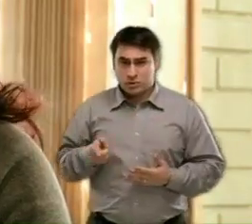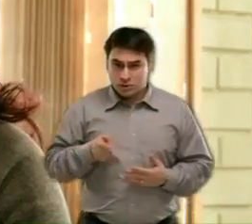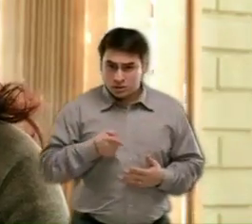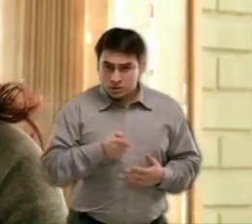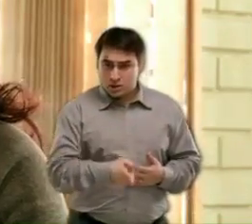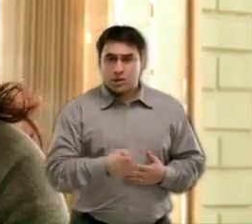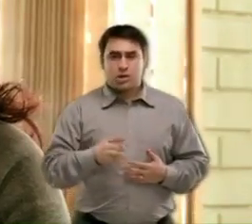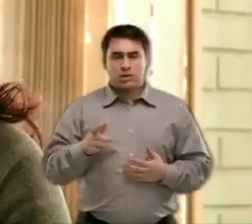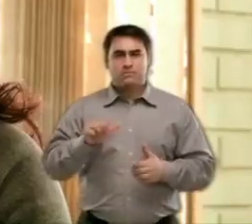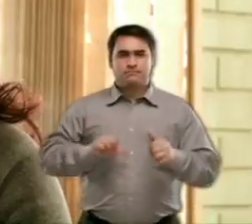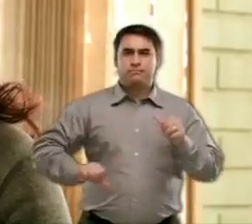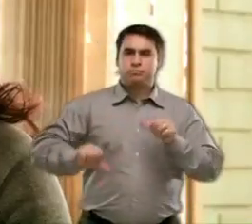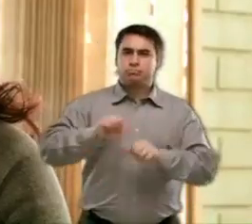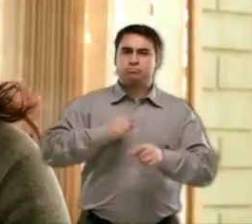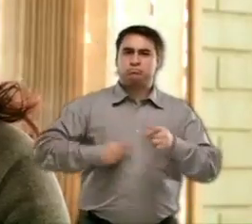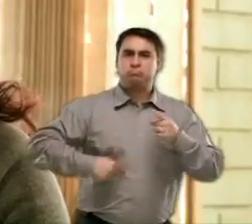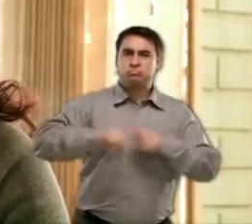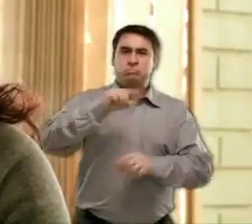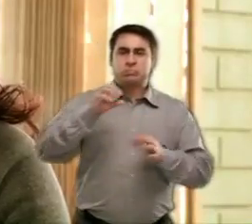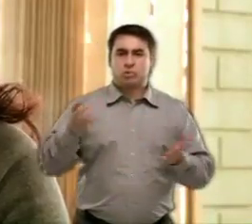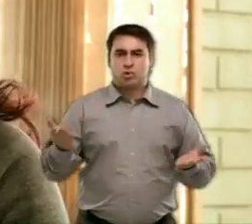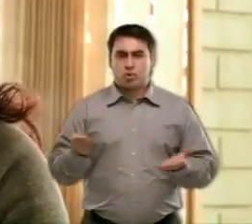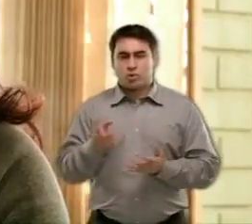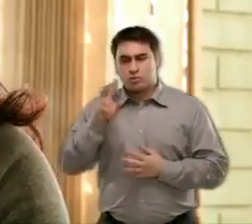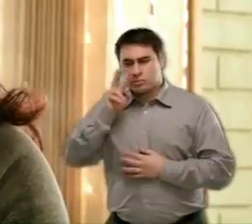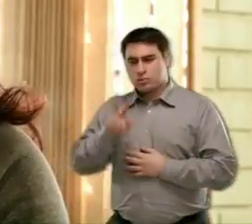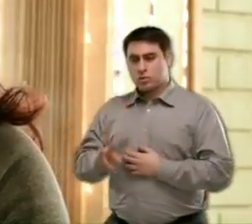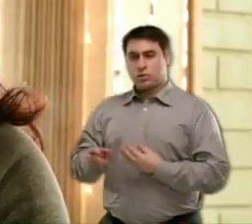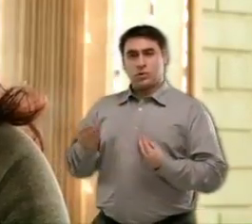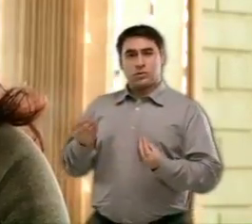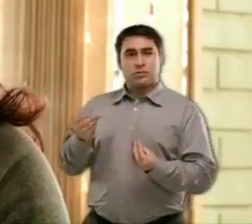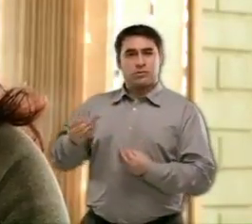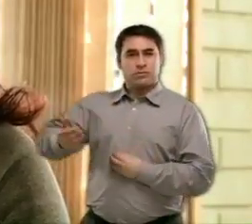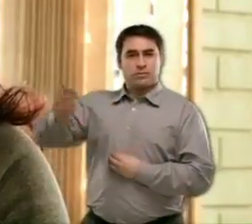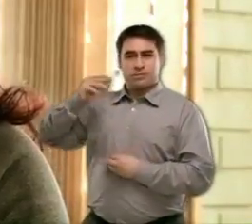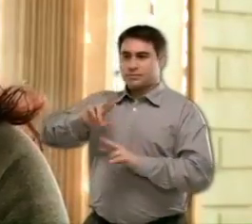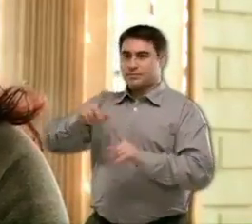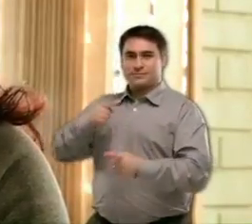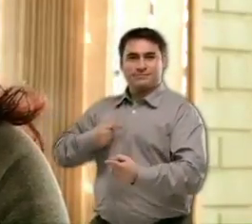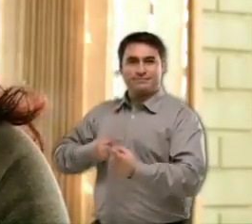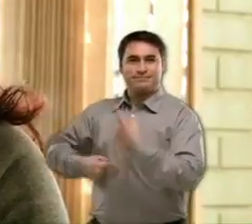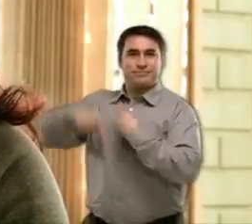Today, we look at him and say he is no longer the boy he was when he arrived at school.